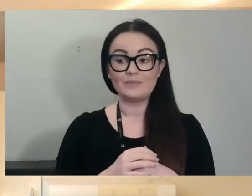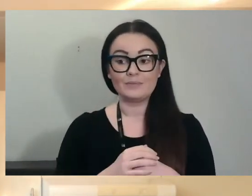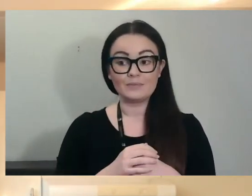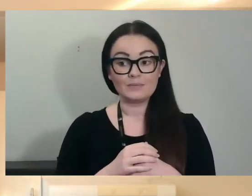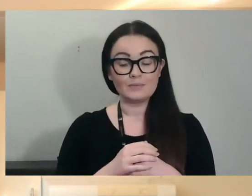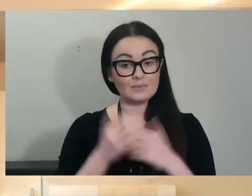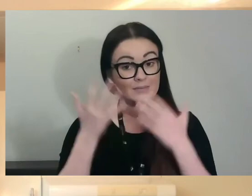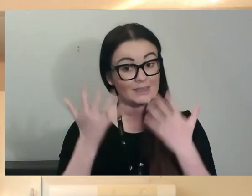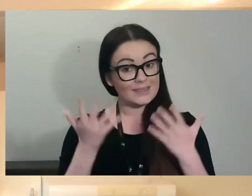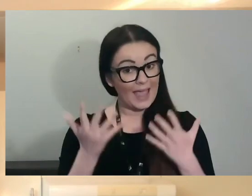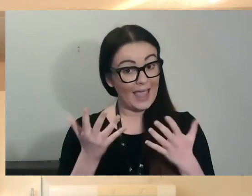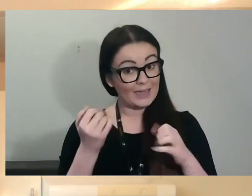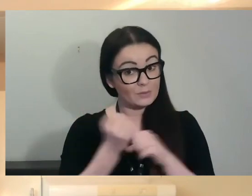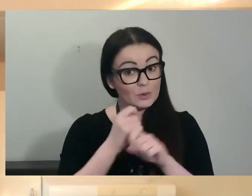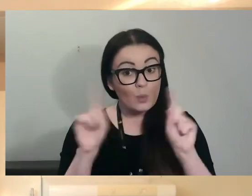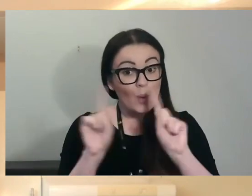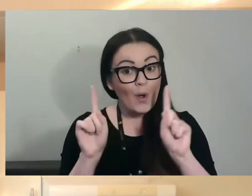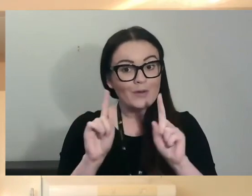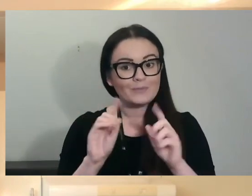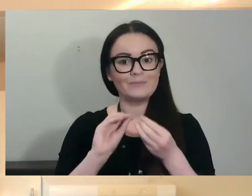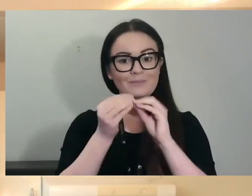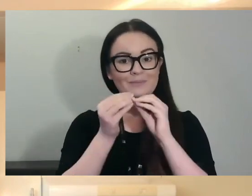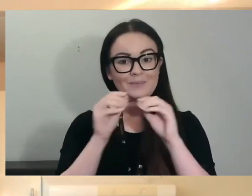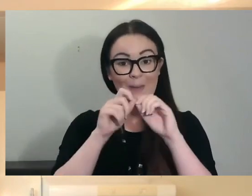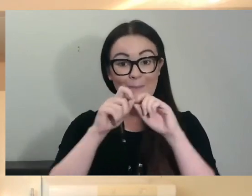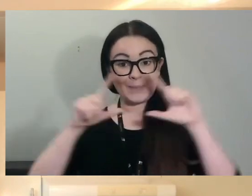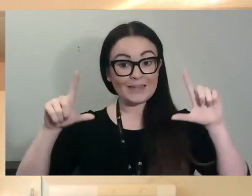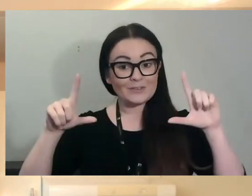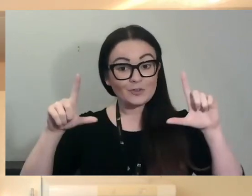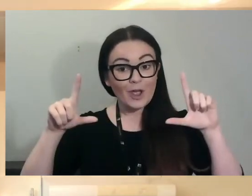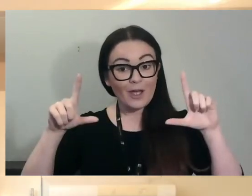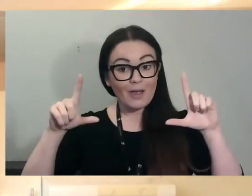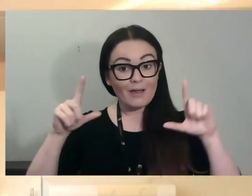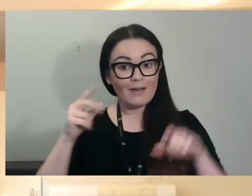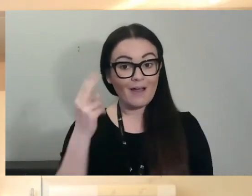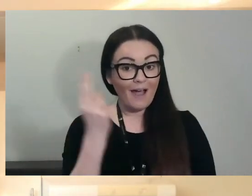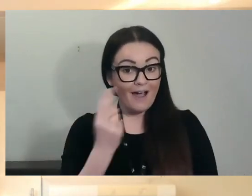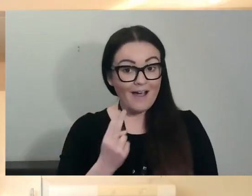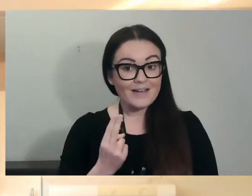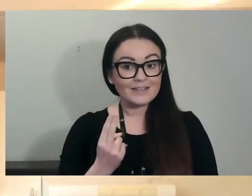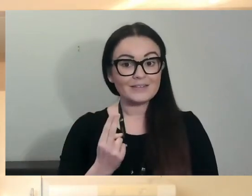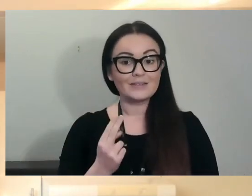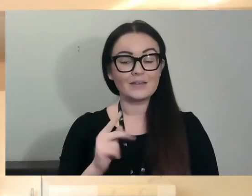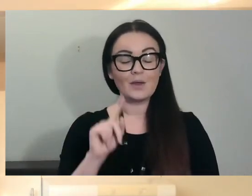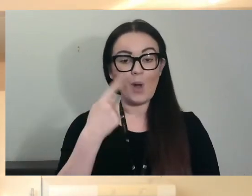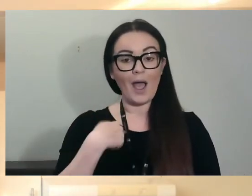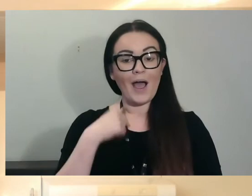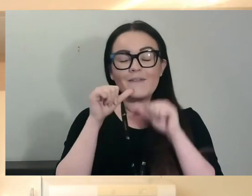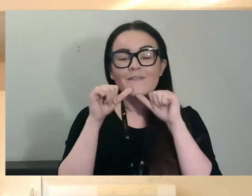we are going to be doing today is creating a picture or an artwork of one of our favourite